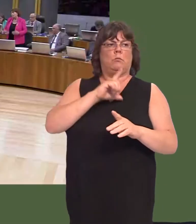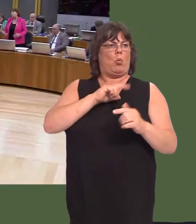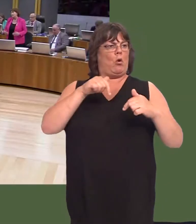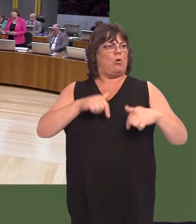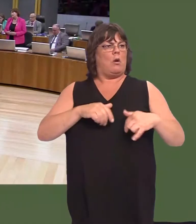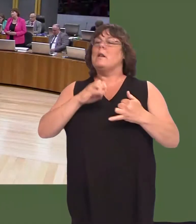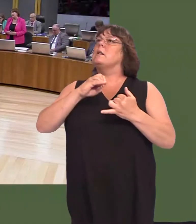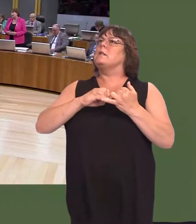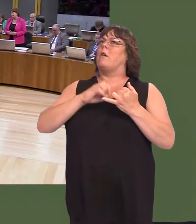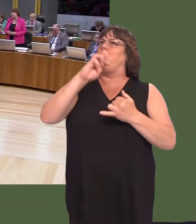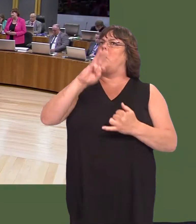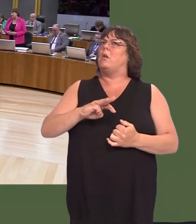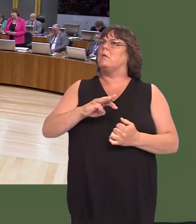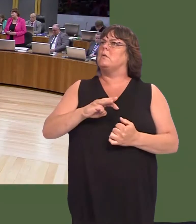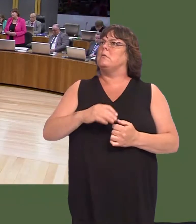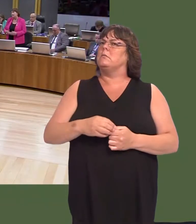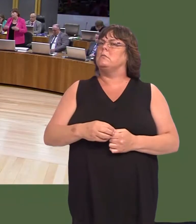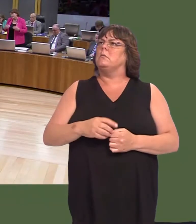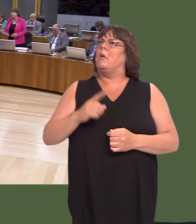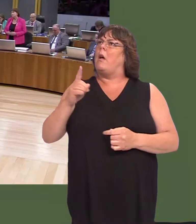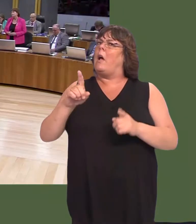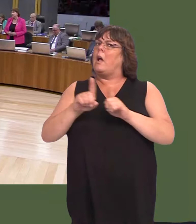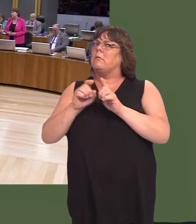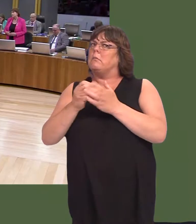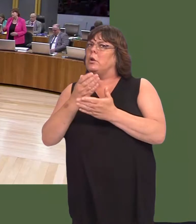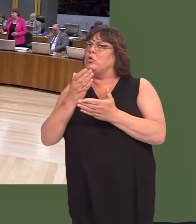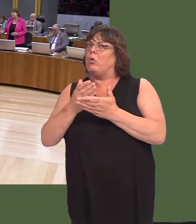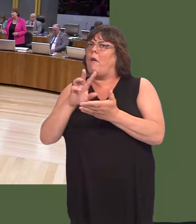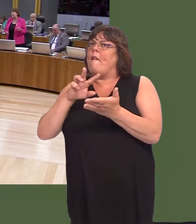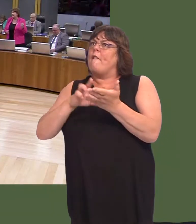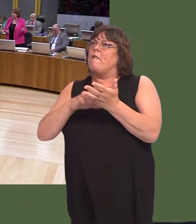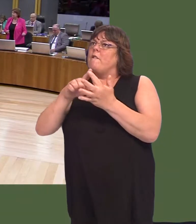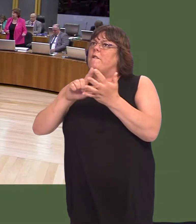why itís not happening in south Wales, what we can do to make sure that Velindre and/or